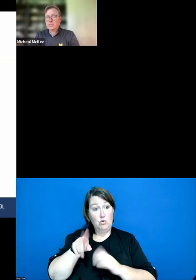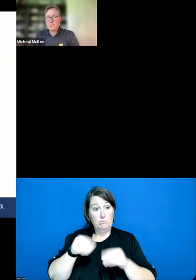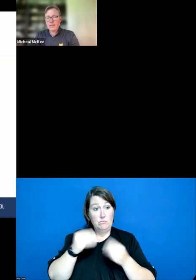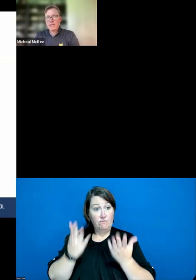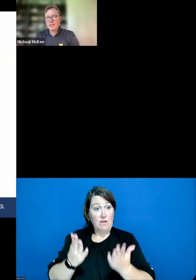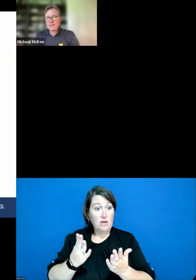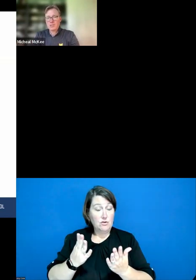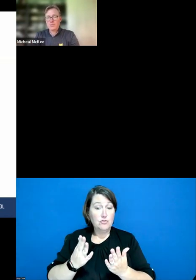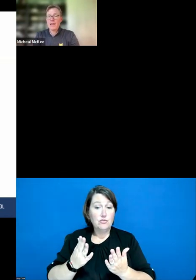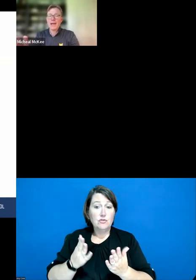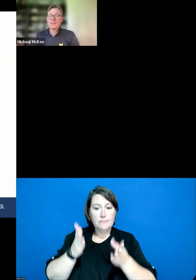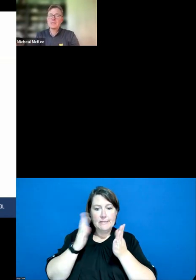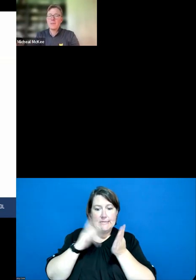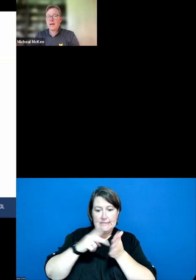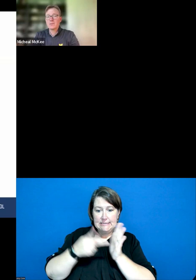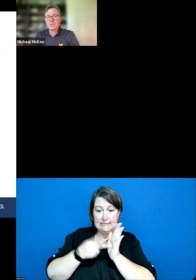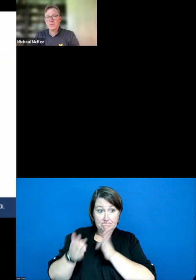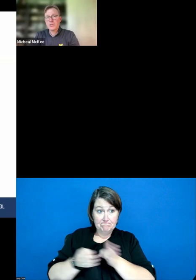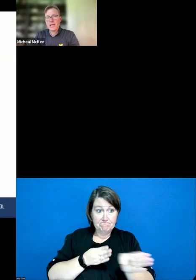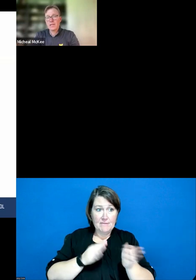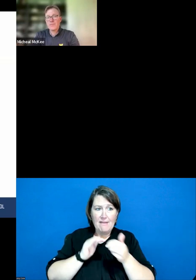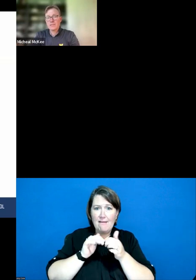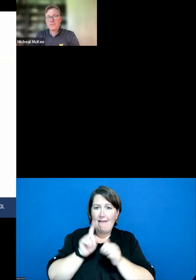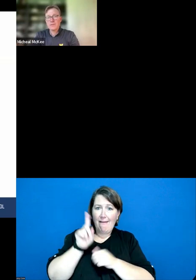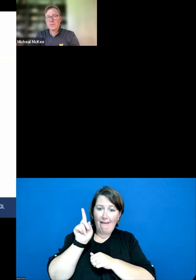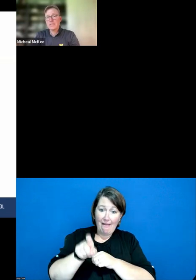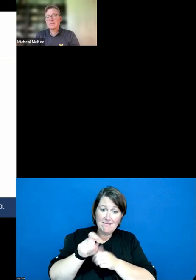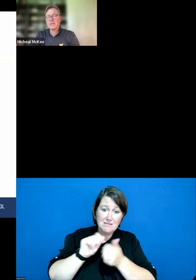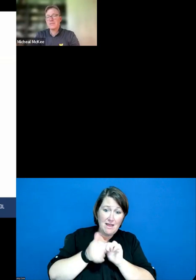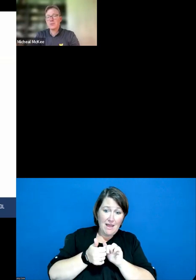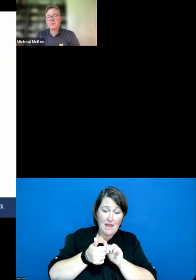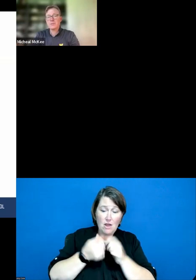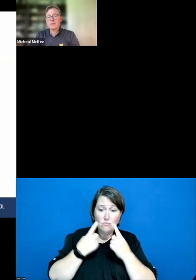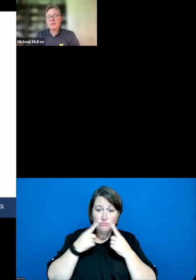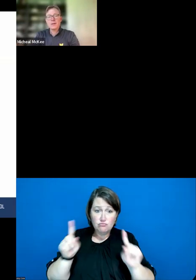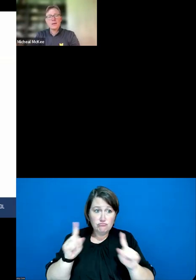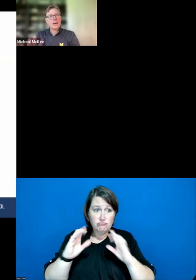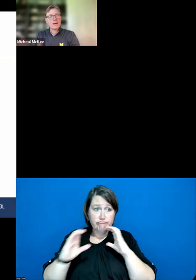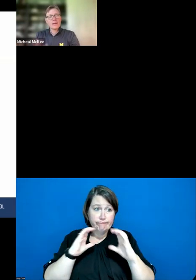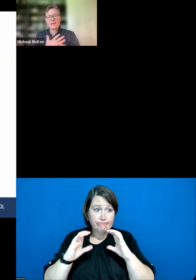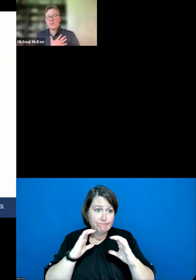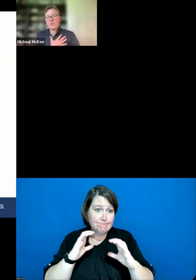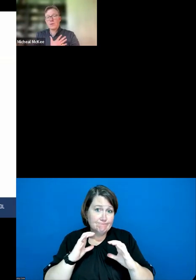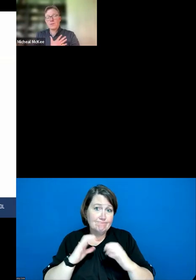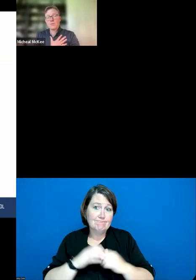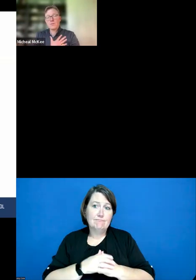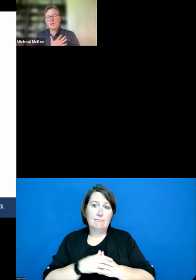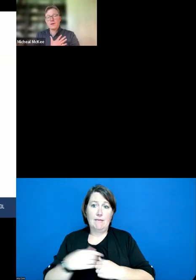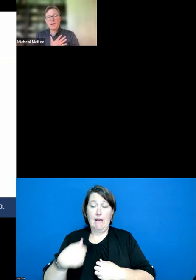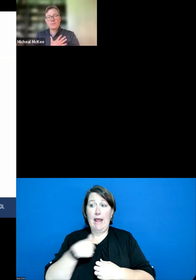just be attentional outcome, how to communicate effectively with these individuals. I even do it.